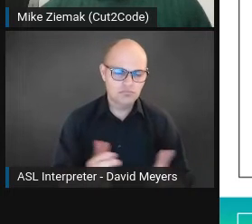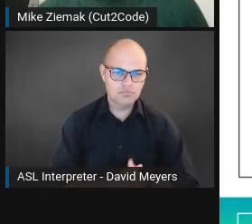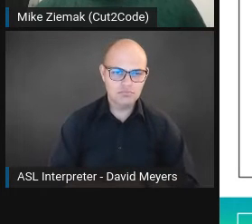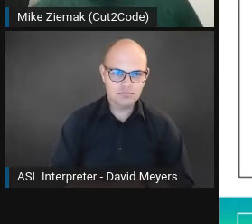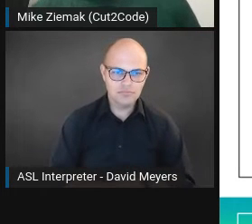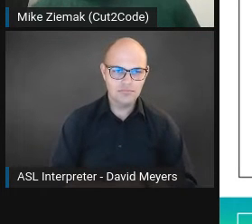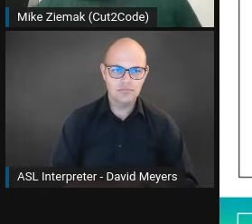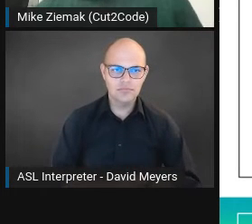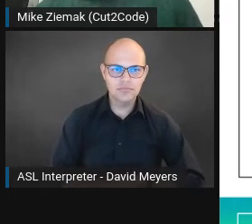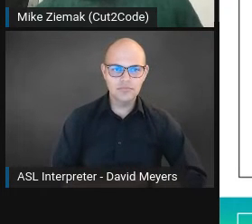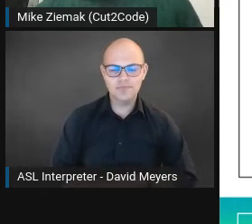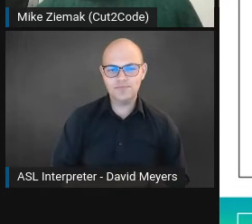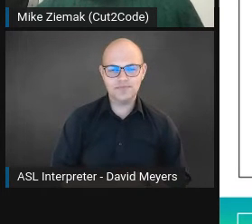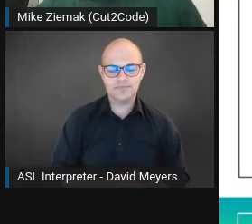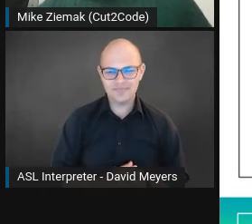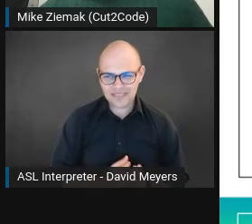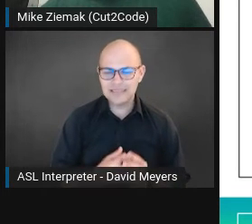Sometimes using accessibility checkers,